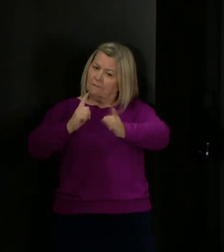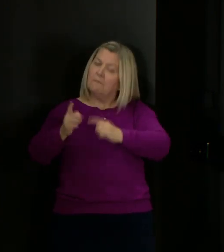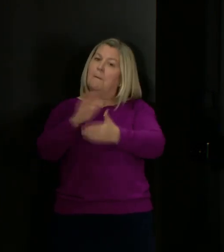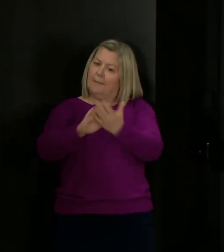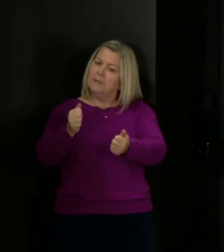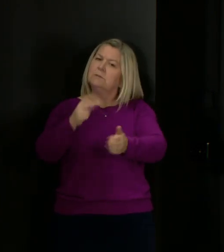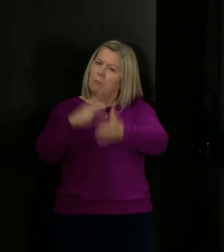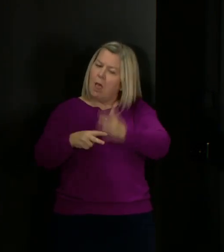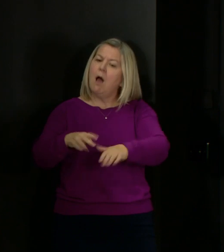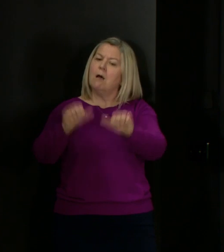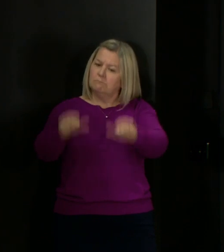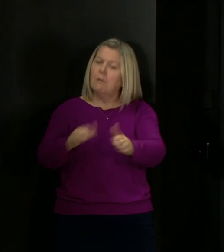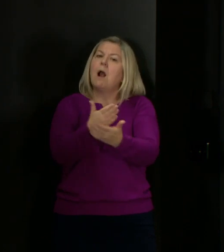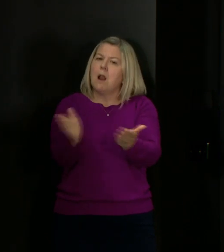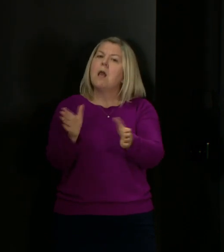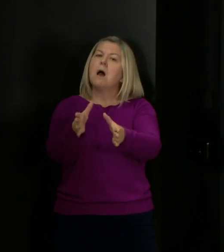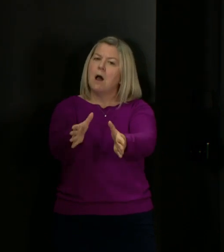lasting impressions, because they're about the core issues that people base